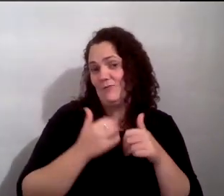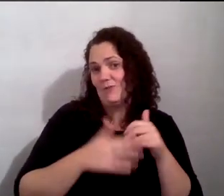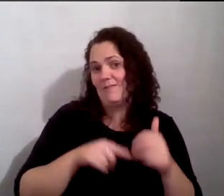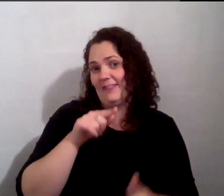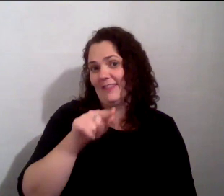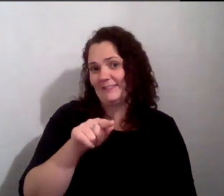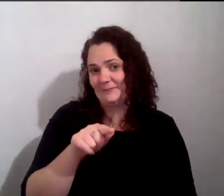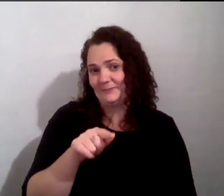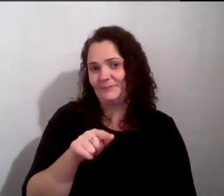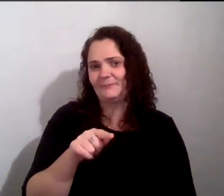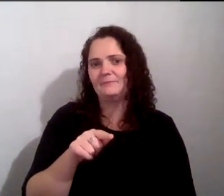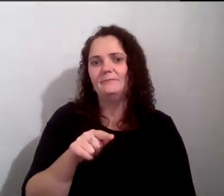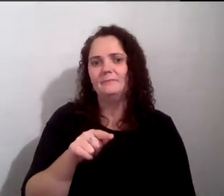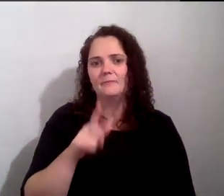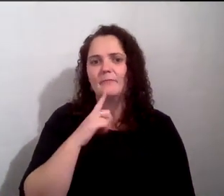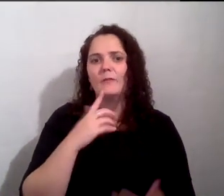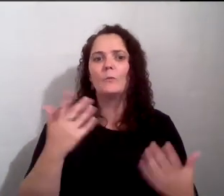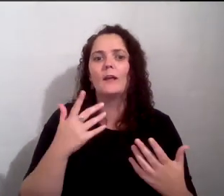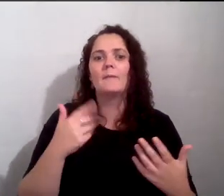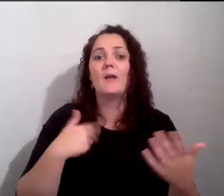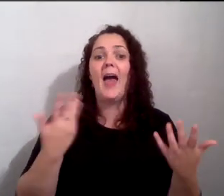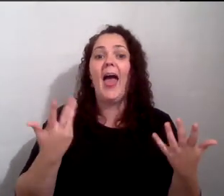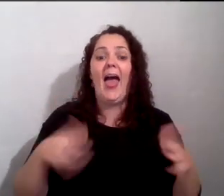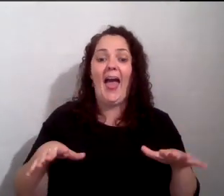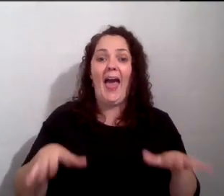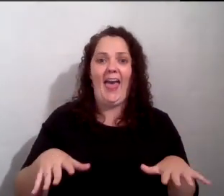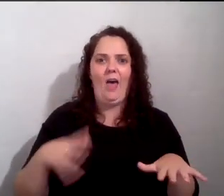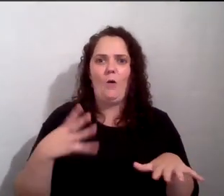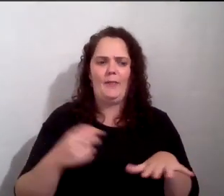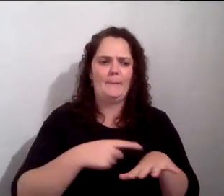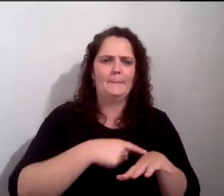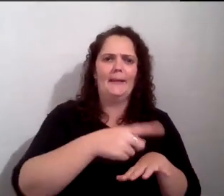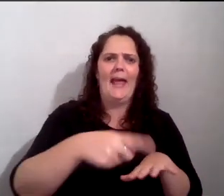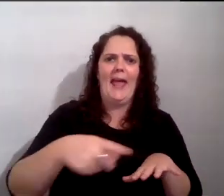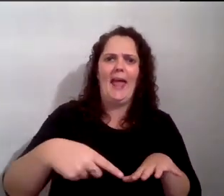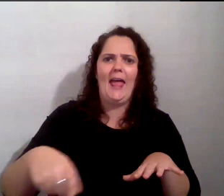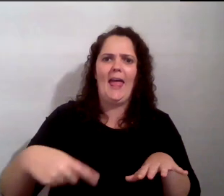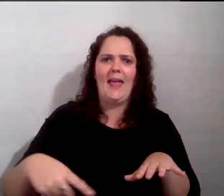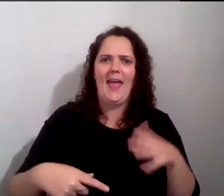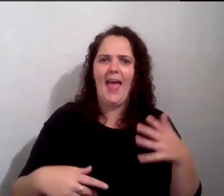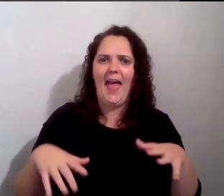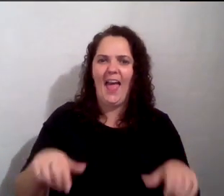Also here this is one of my favourite parts of the work, where my hands are holding my own hands